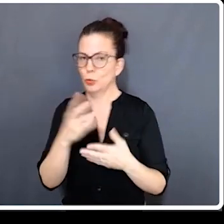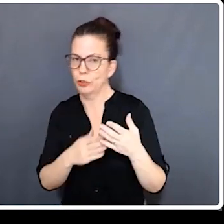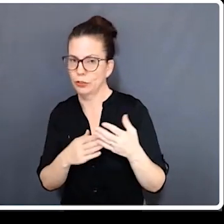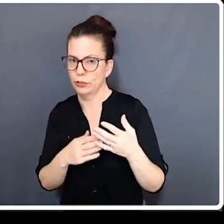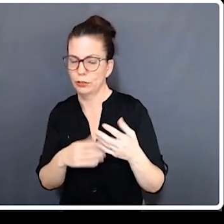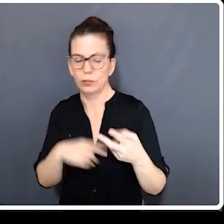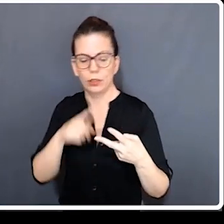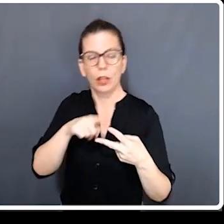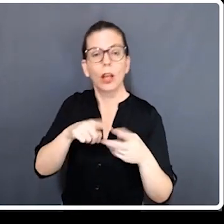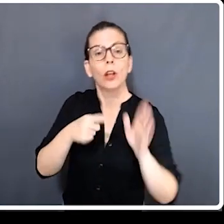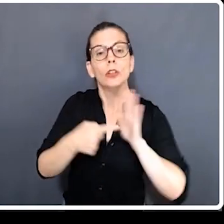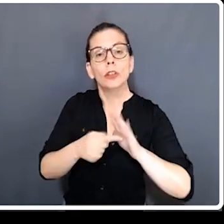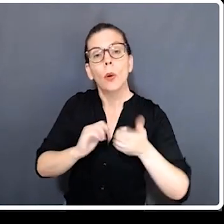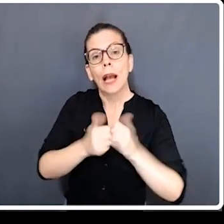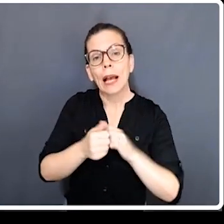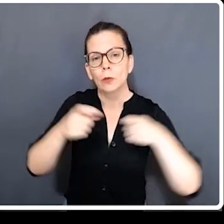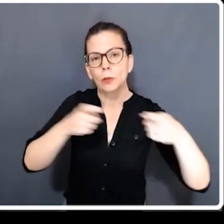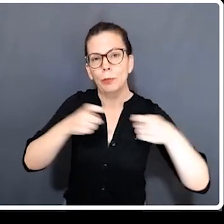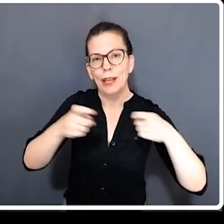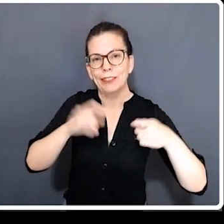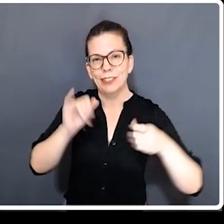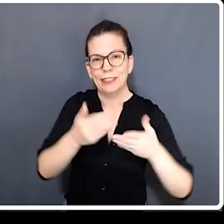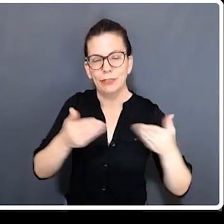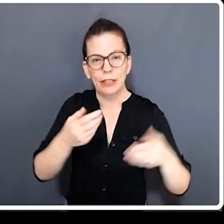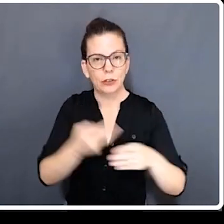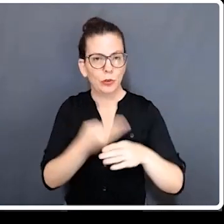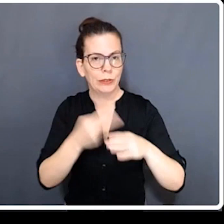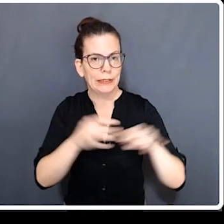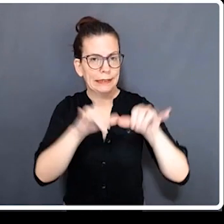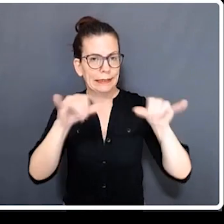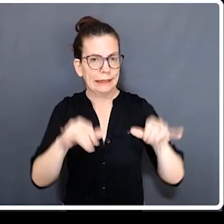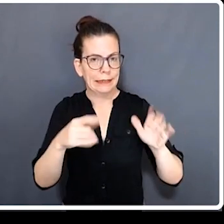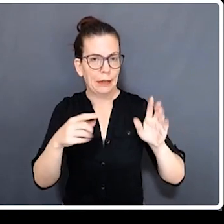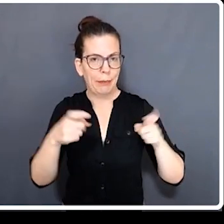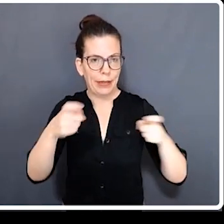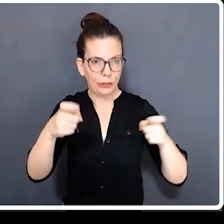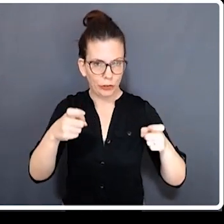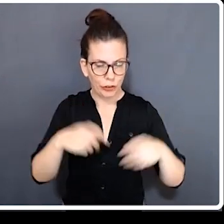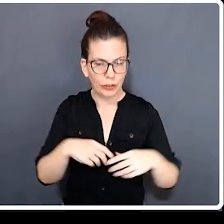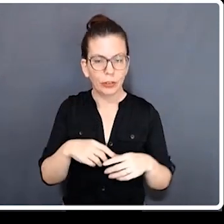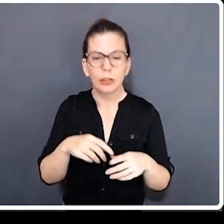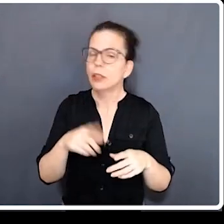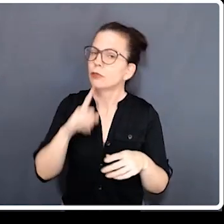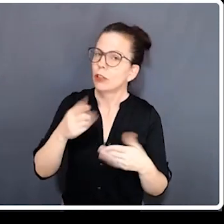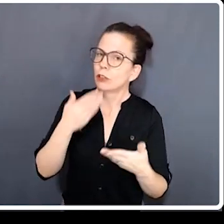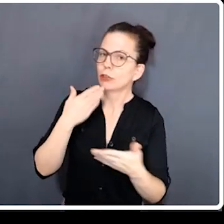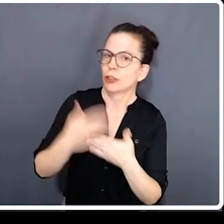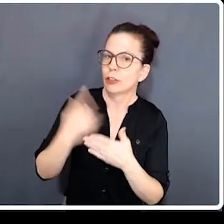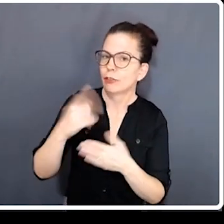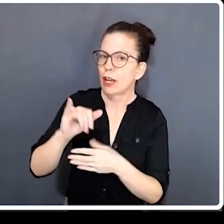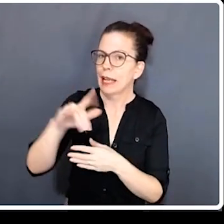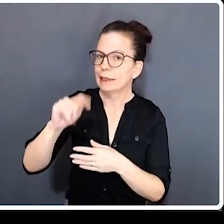One we'll show how you can manage this device, using systems manager. It is especially useful for IT admins.